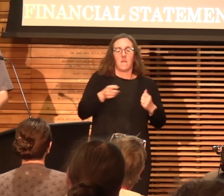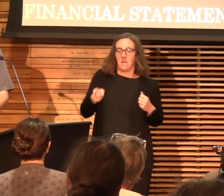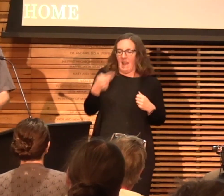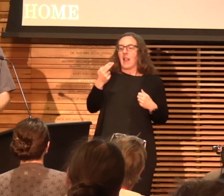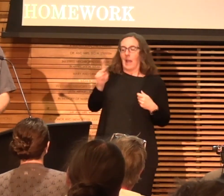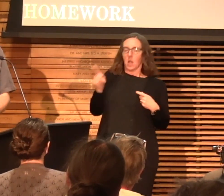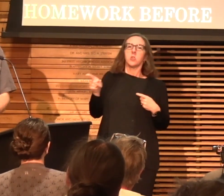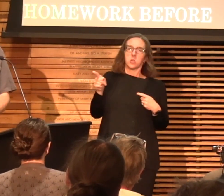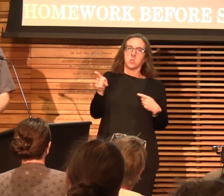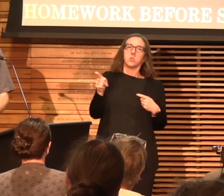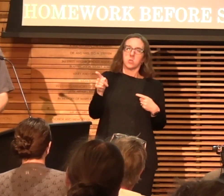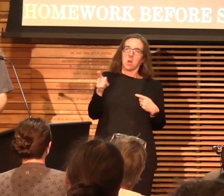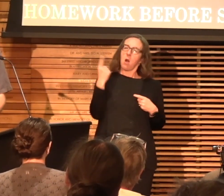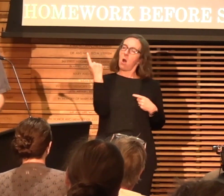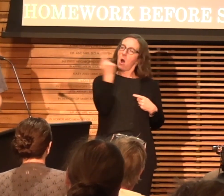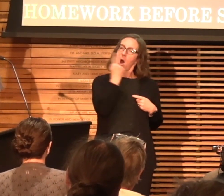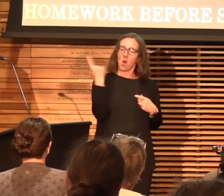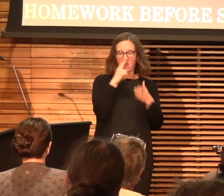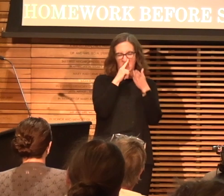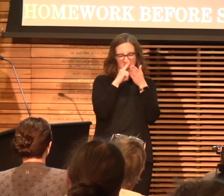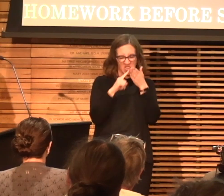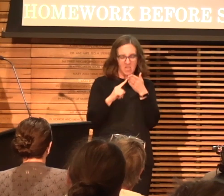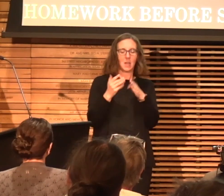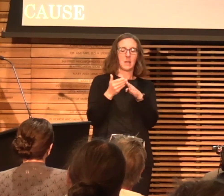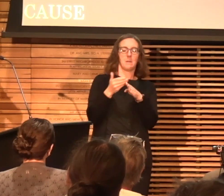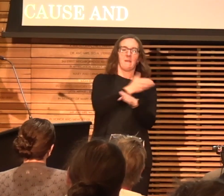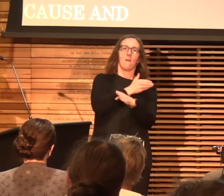before she throws herself into any cause. And this is no exception.